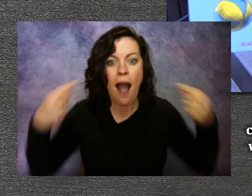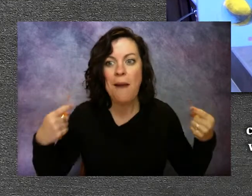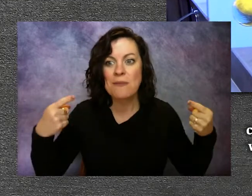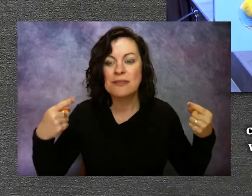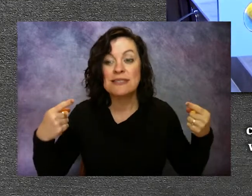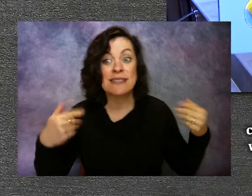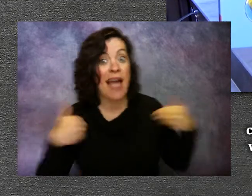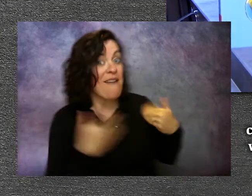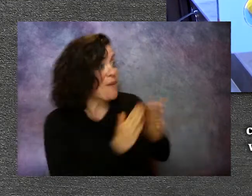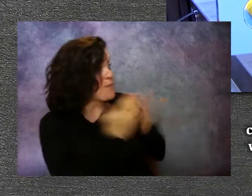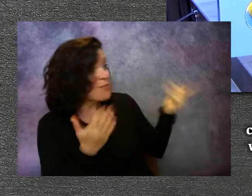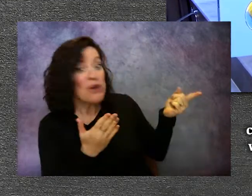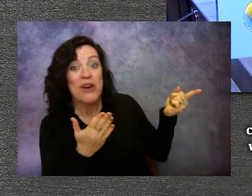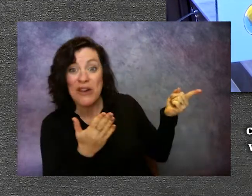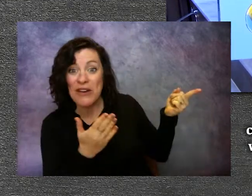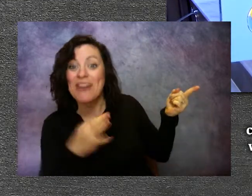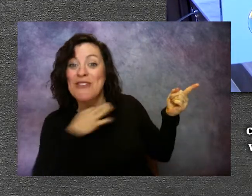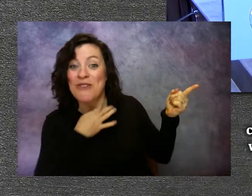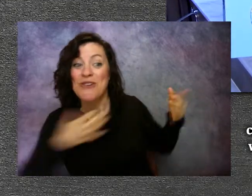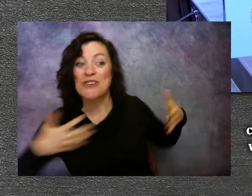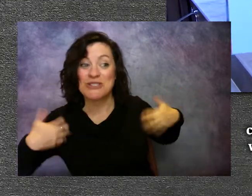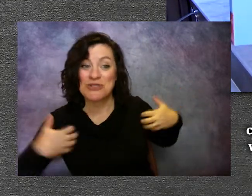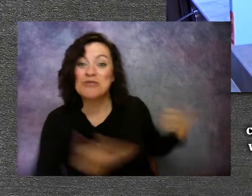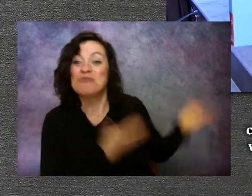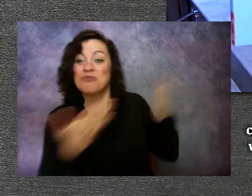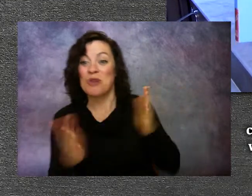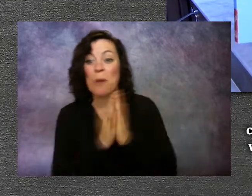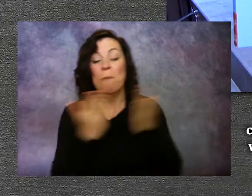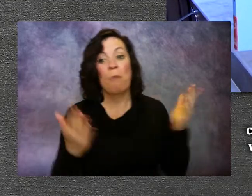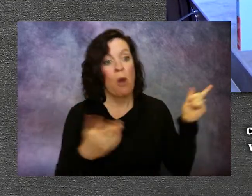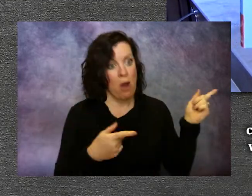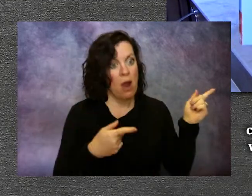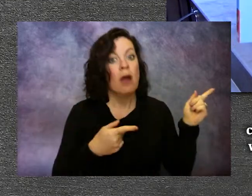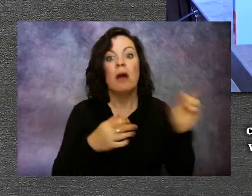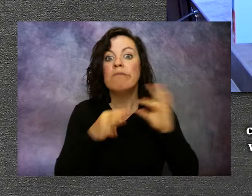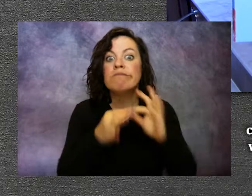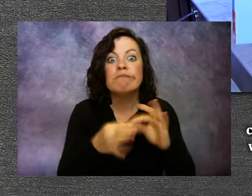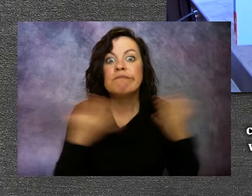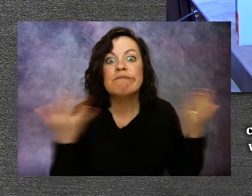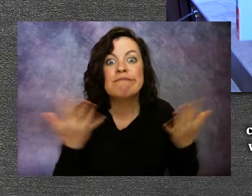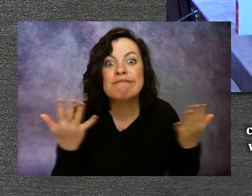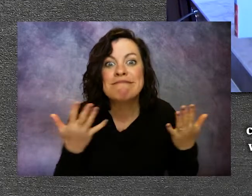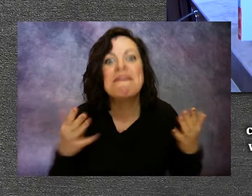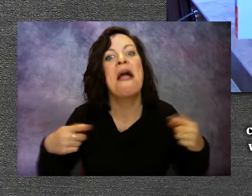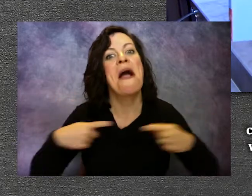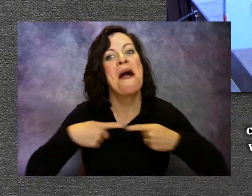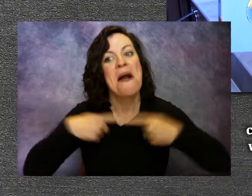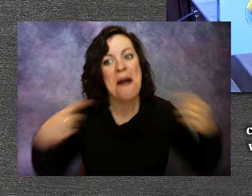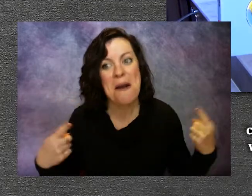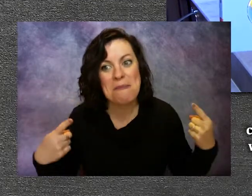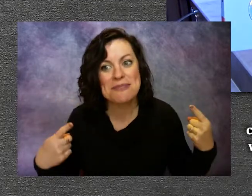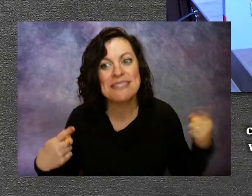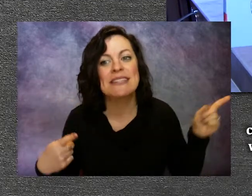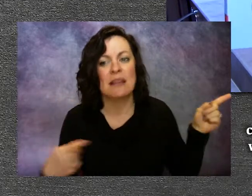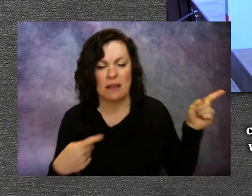called "Curious George Opposites" and if you know anything about my friend, George, his curiosity sometimes gets him into